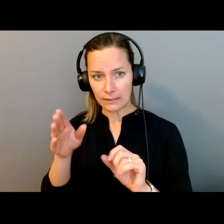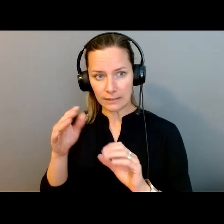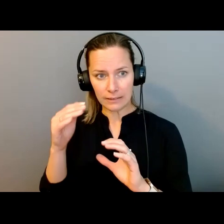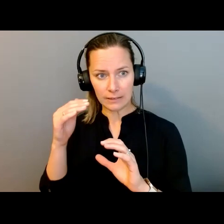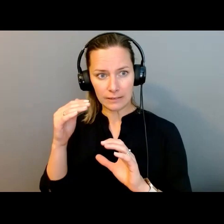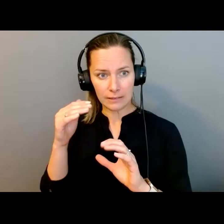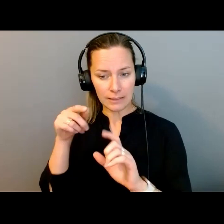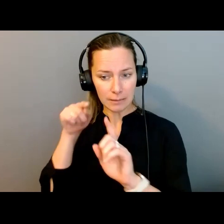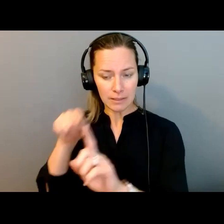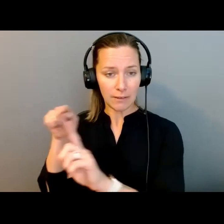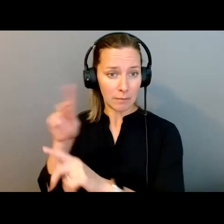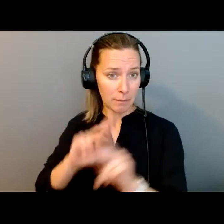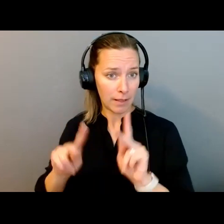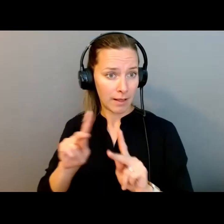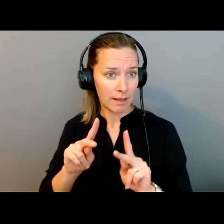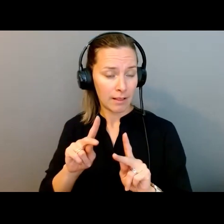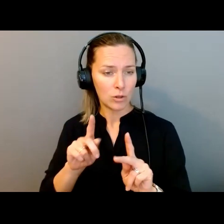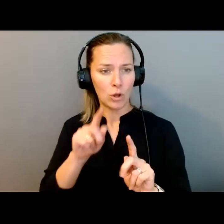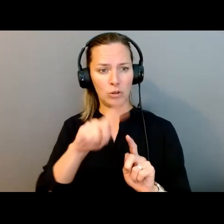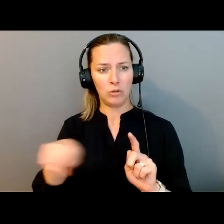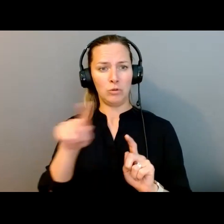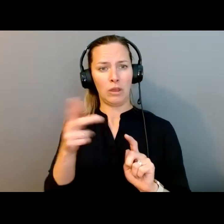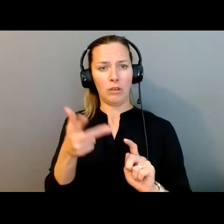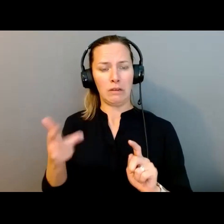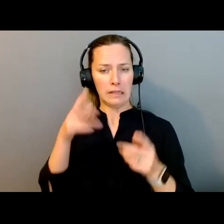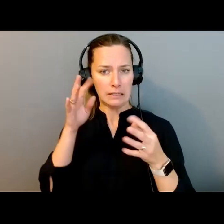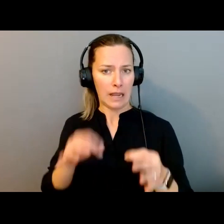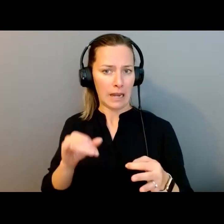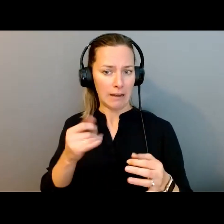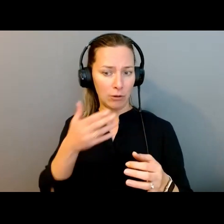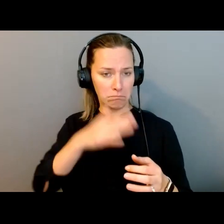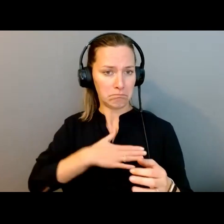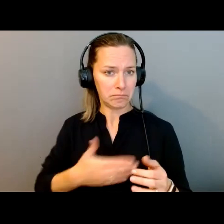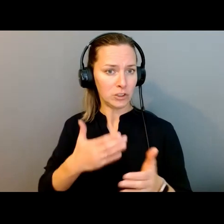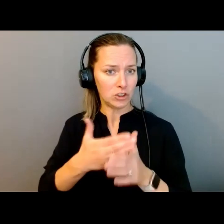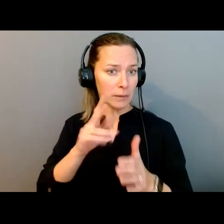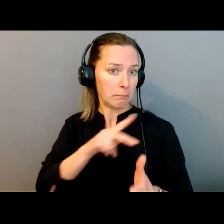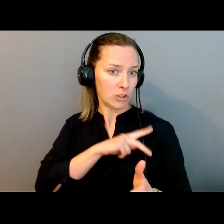member’s -- I can leave that to the panelists to decide. And then in the moments remaining,